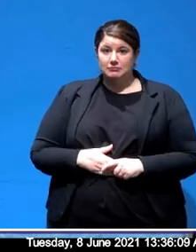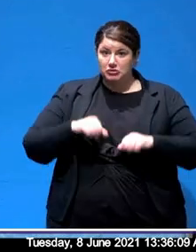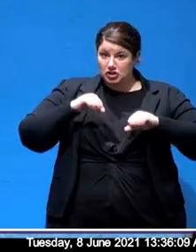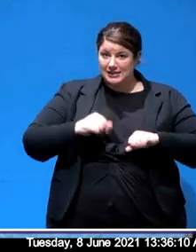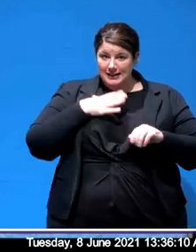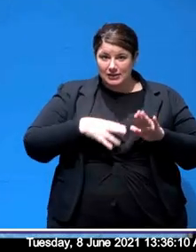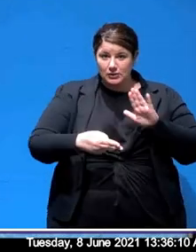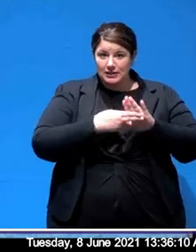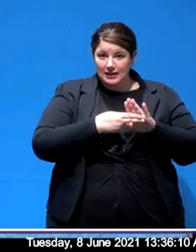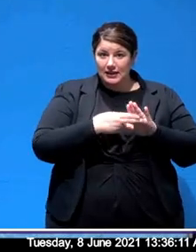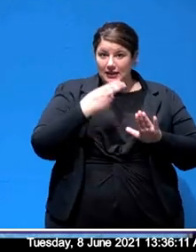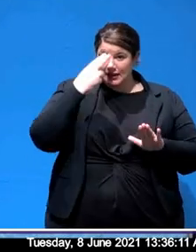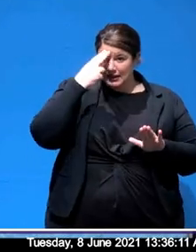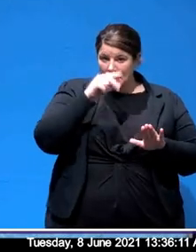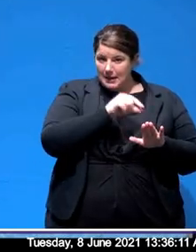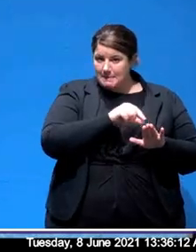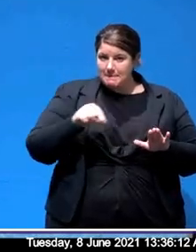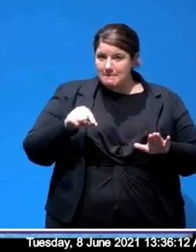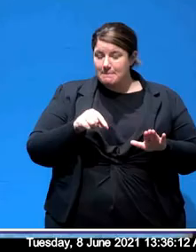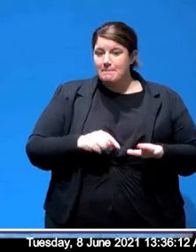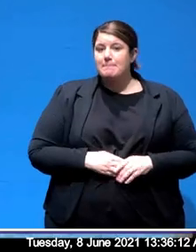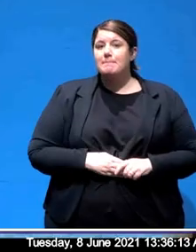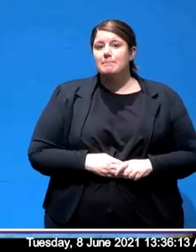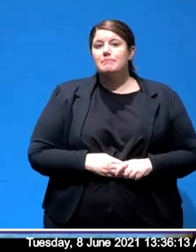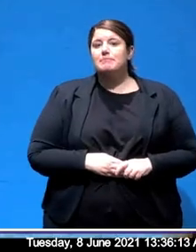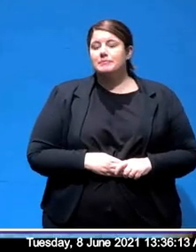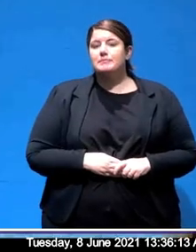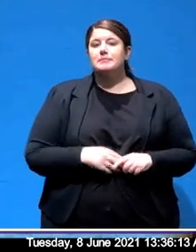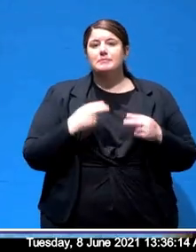No. Commissioner, as I said earlier, we will deal with the tender of all